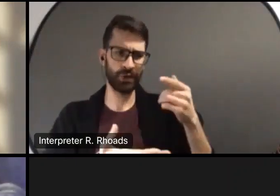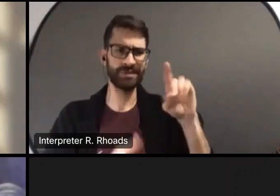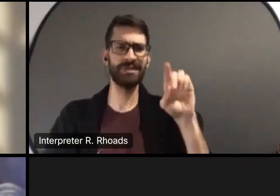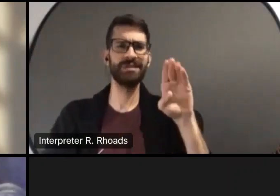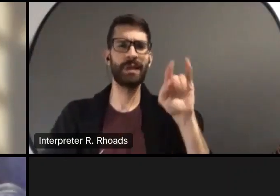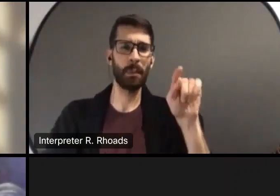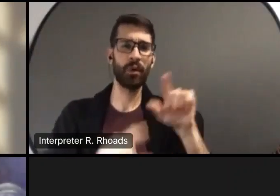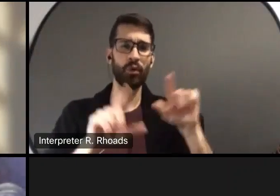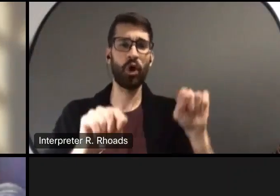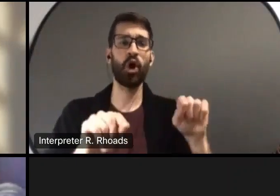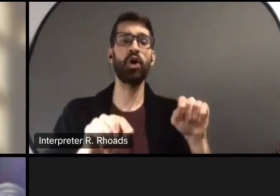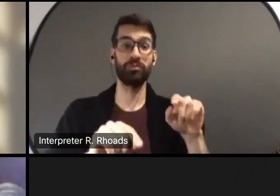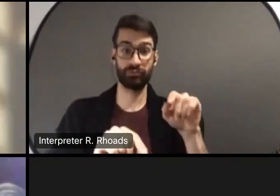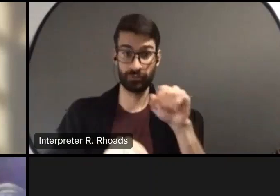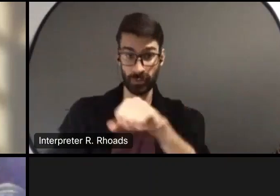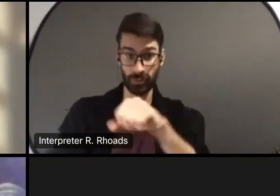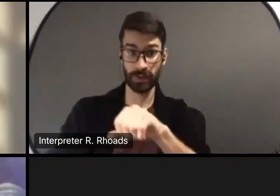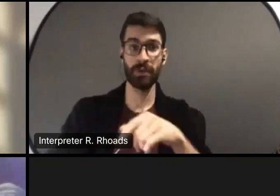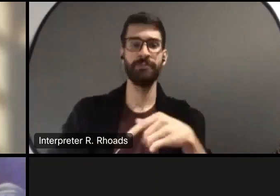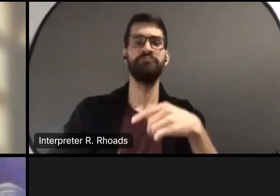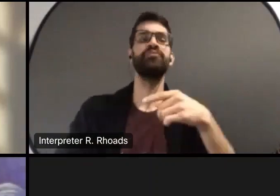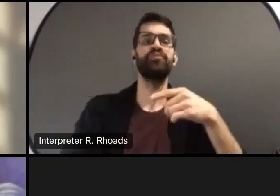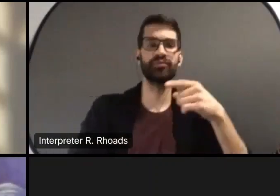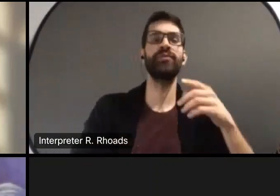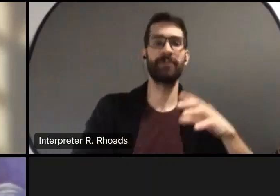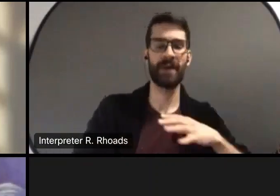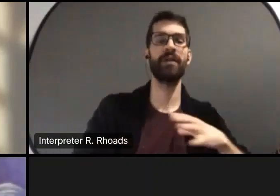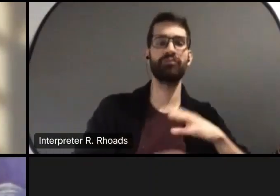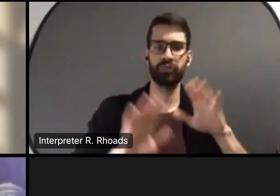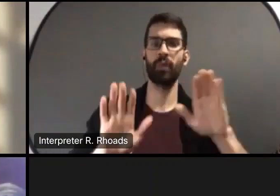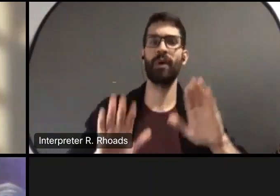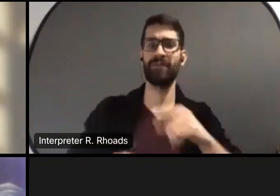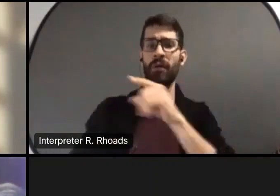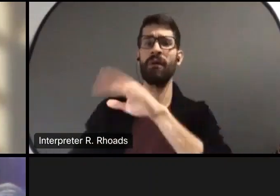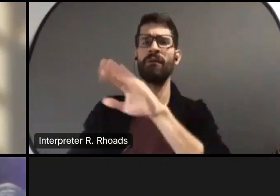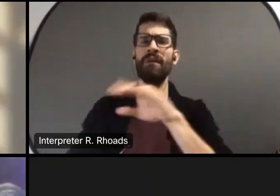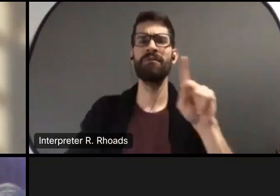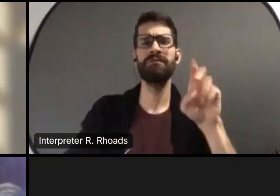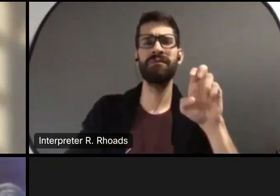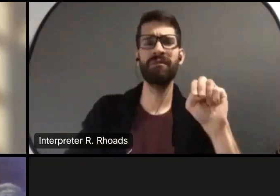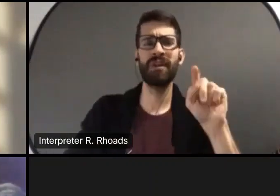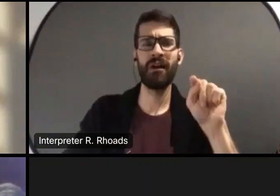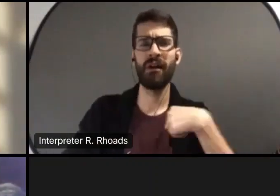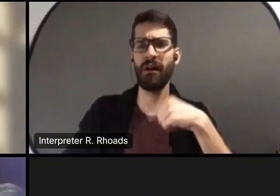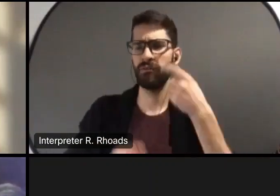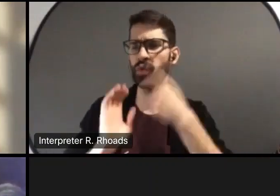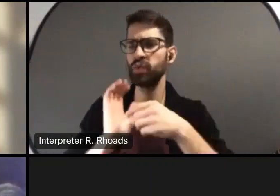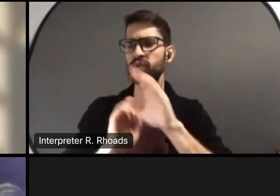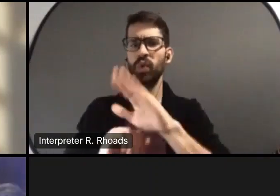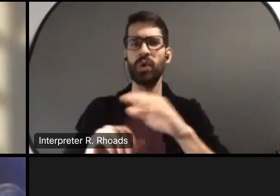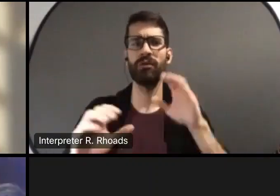wonderful too. Okay hey, Kent, I noticed during your conversation about notice requirements ...